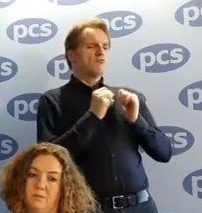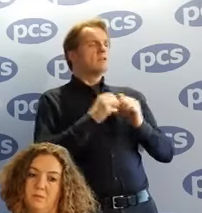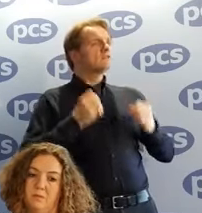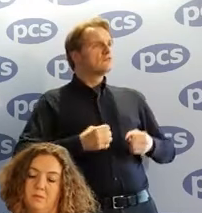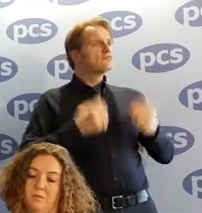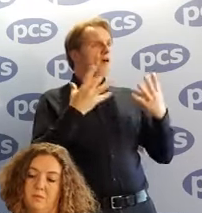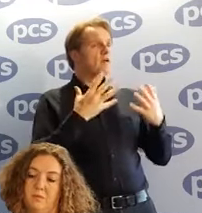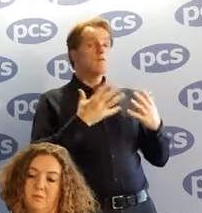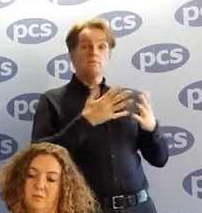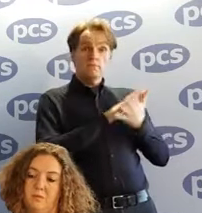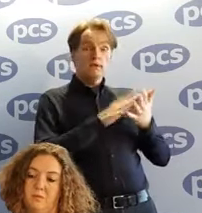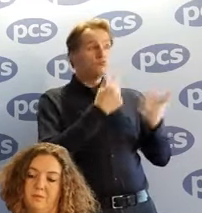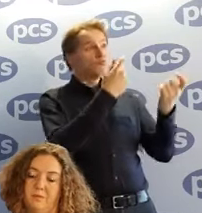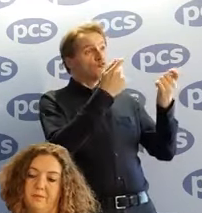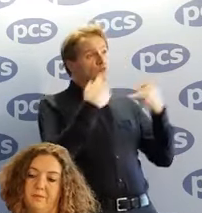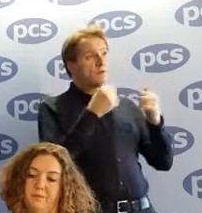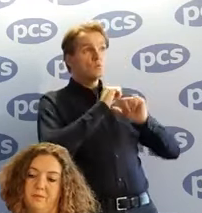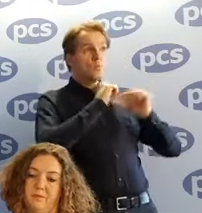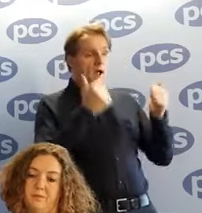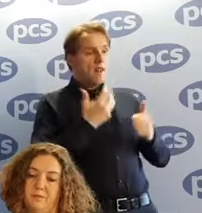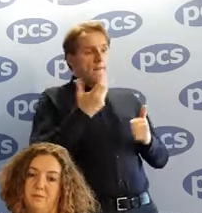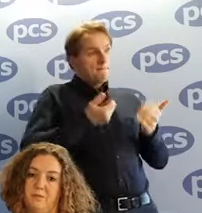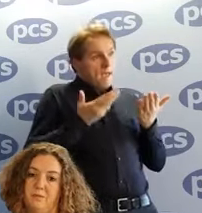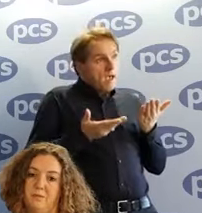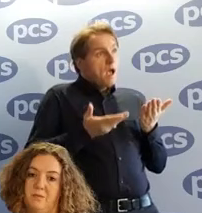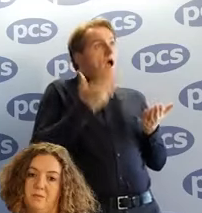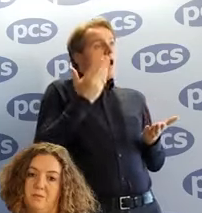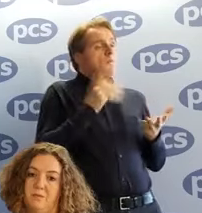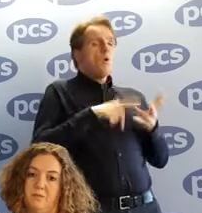to take action that's gonna cause the government serious discomfort that gives